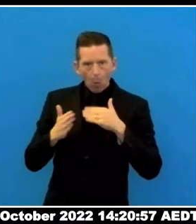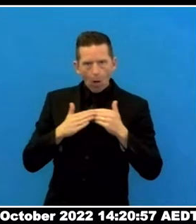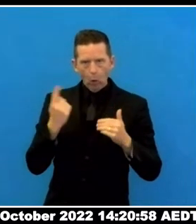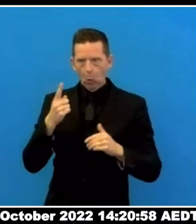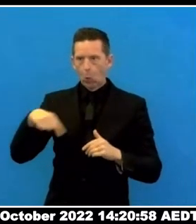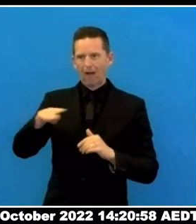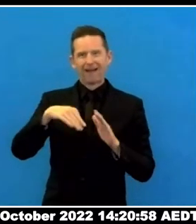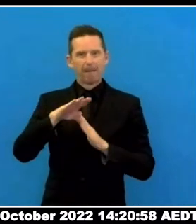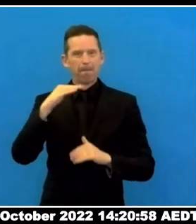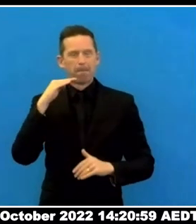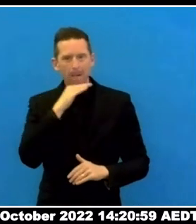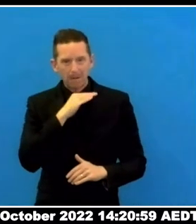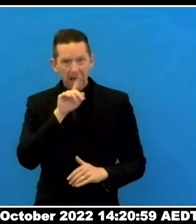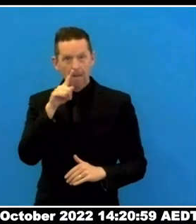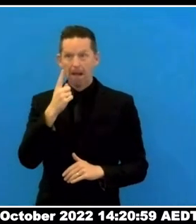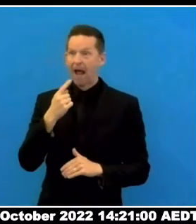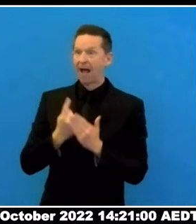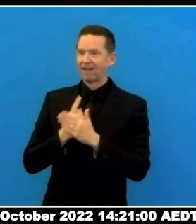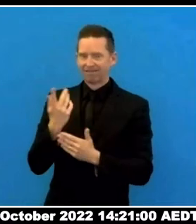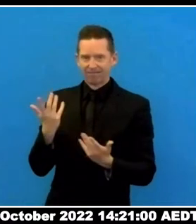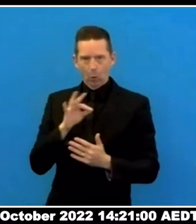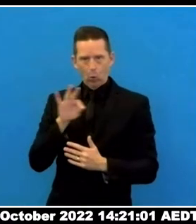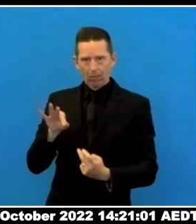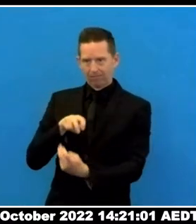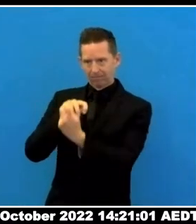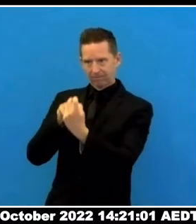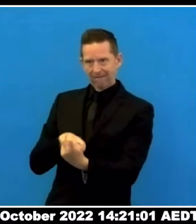but these appointments are still by phone, not face to face.